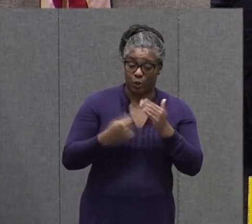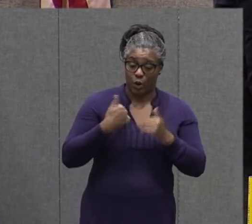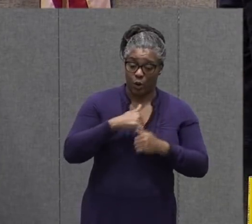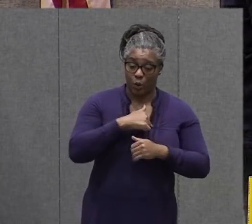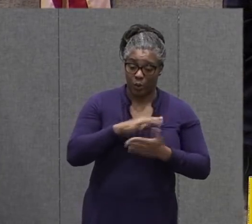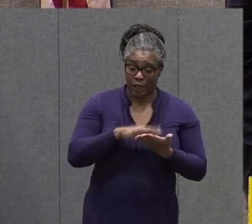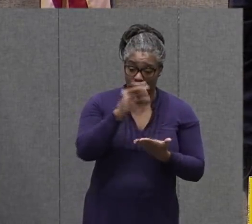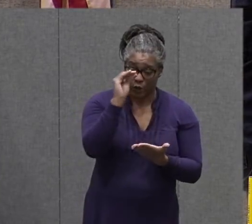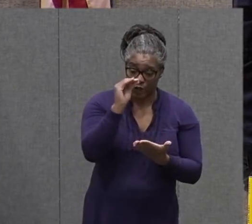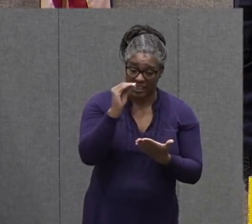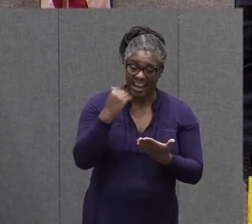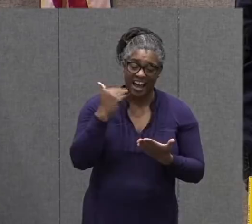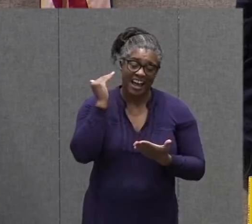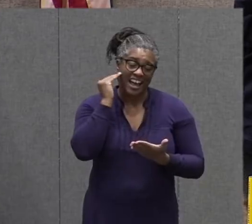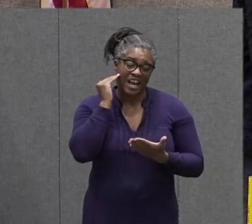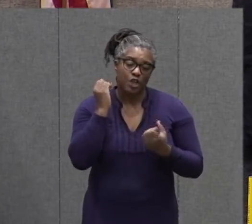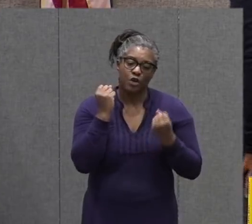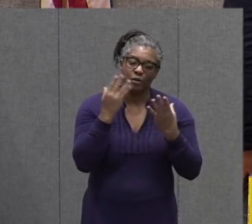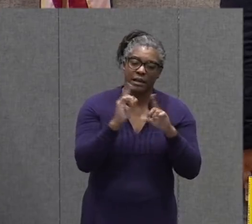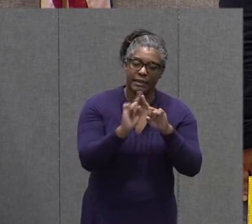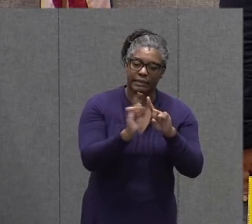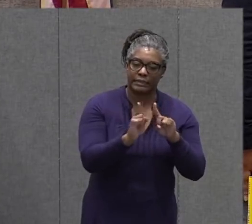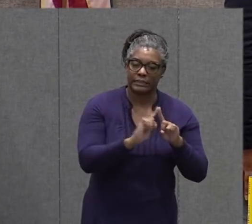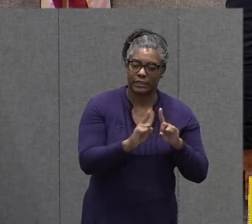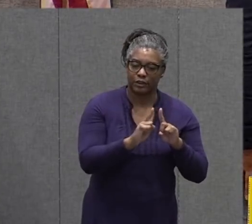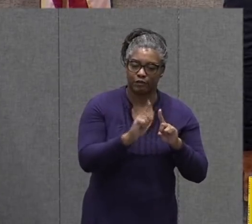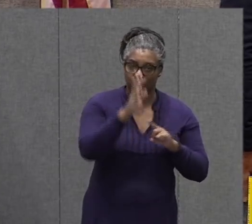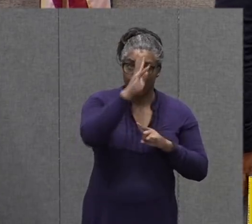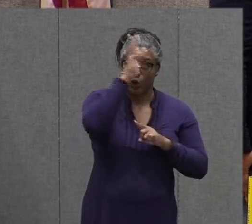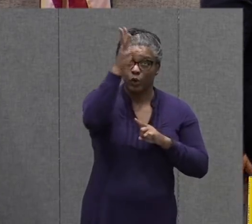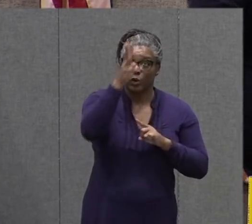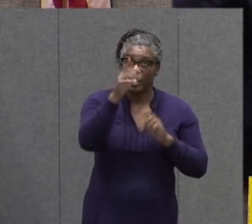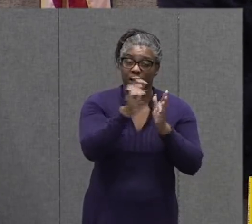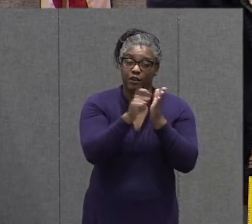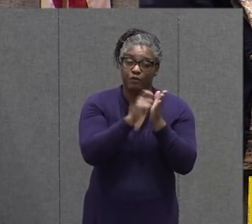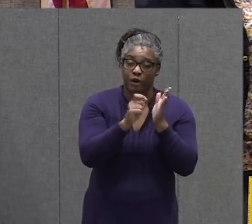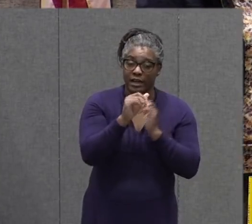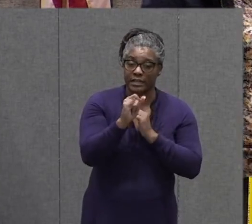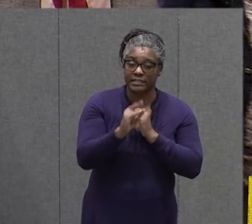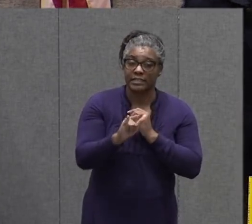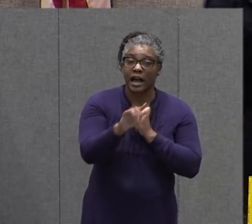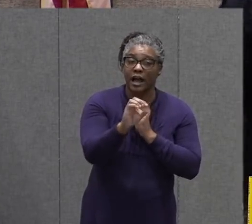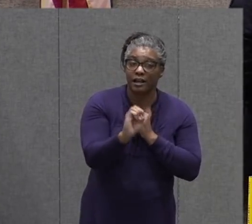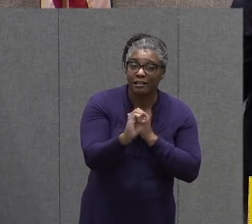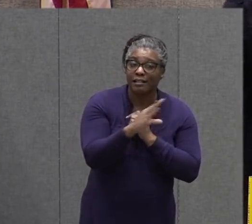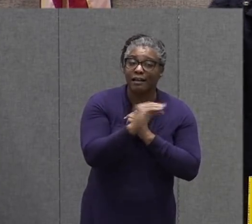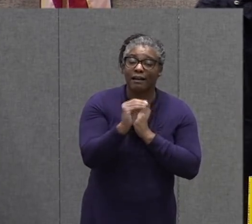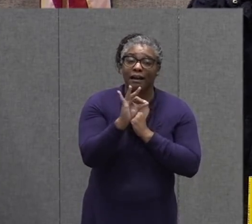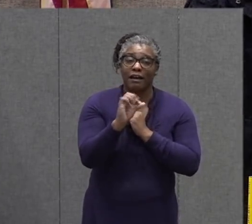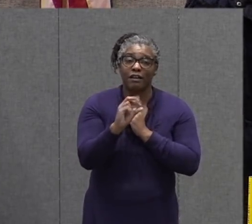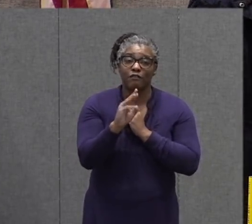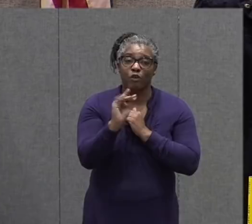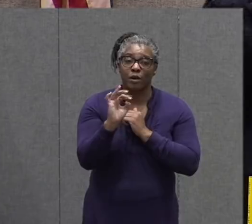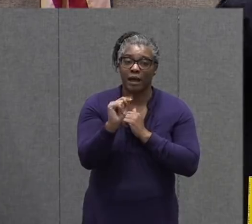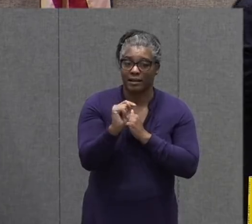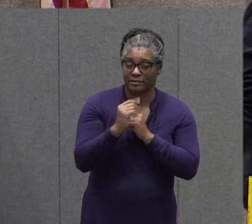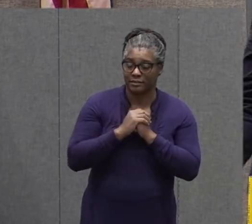creative writing styles and formats. [Miss Martindale] Right. [Miss Garcia] Yeah, we can connect it that way. [Miss Martindale] Right, I like that. [Miss Garcia] Yeah. [Miss Martindale] And I wonder,